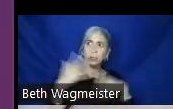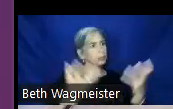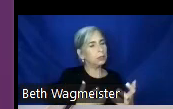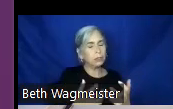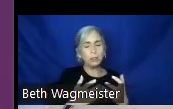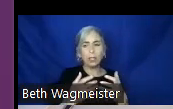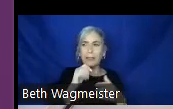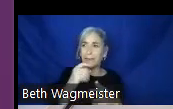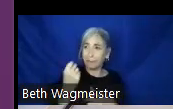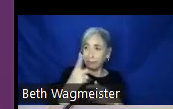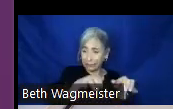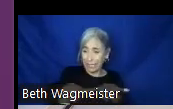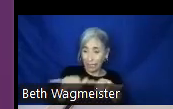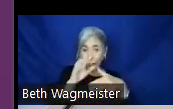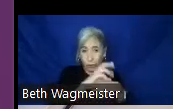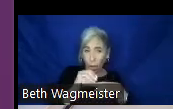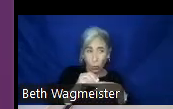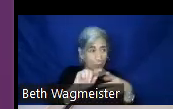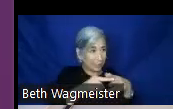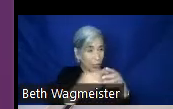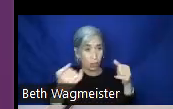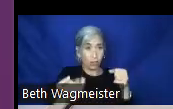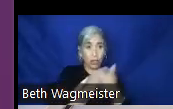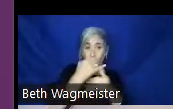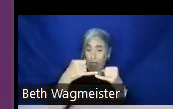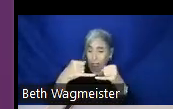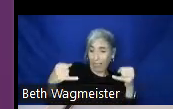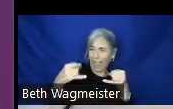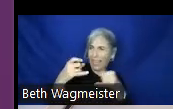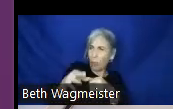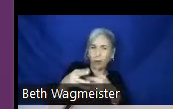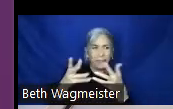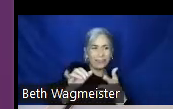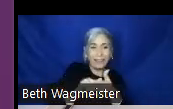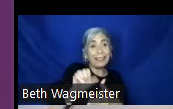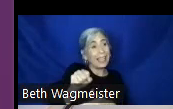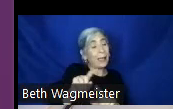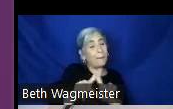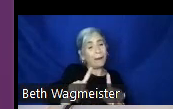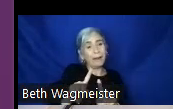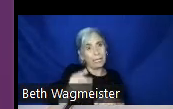or make sure you start on a new line. Those sorts of things. Yeah. They can also annoy people a lot.